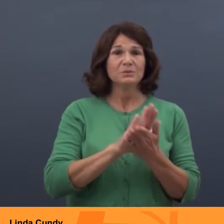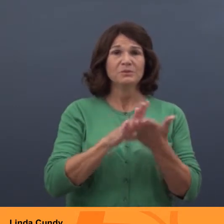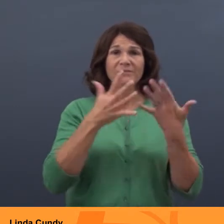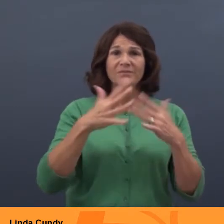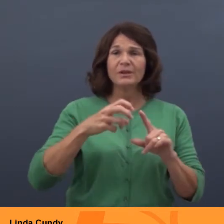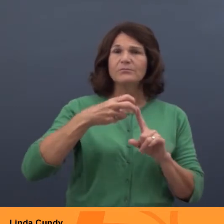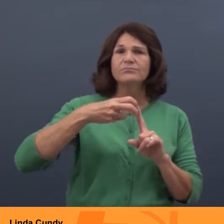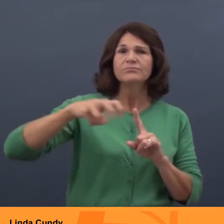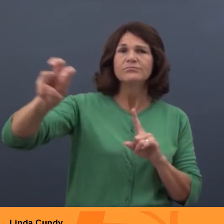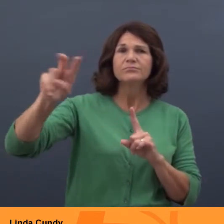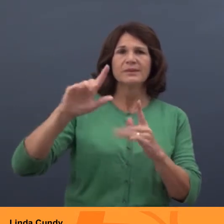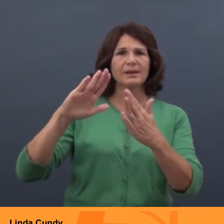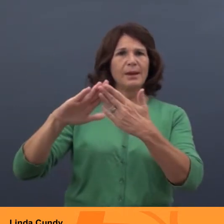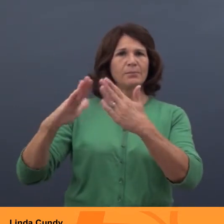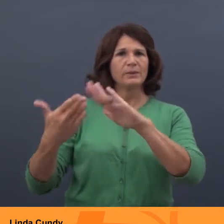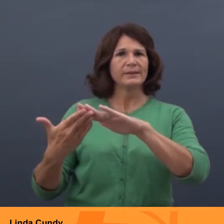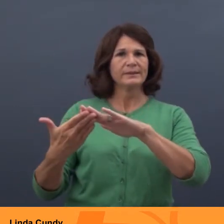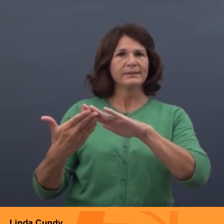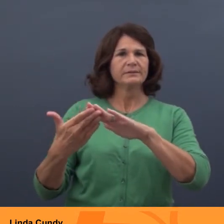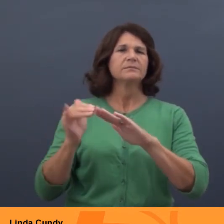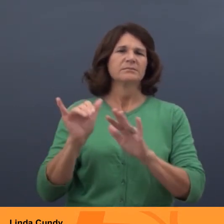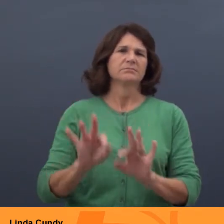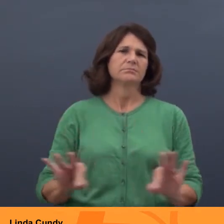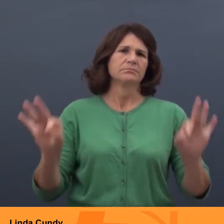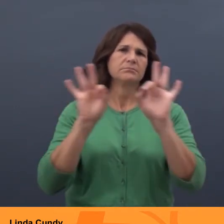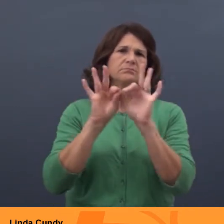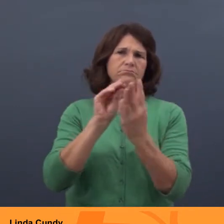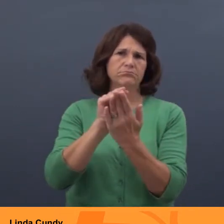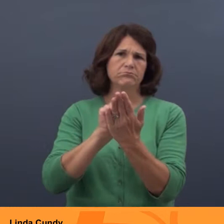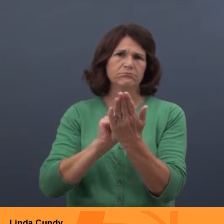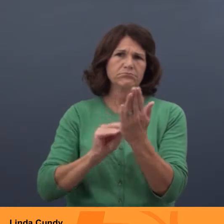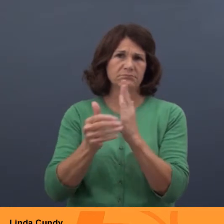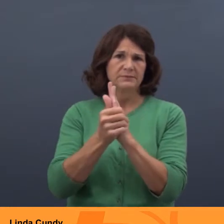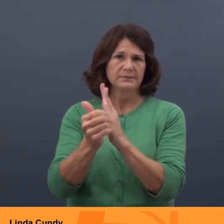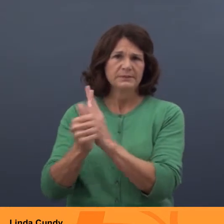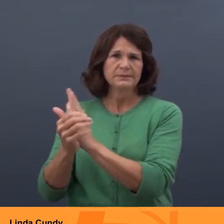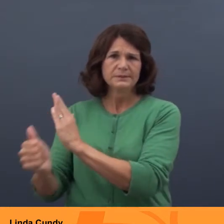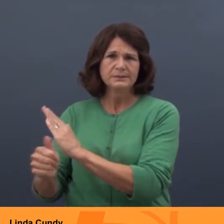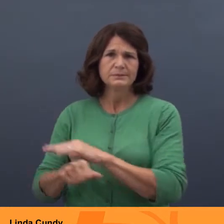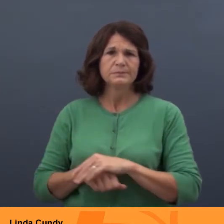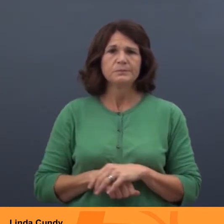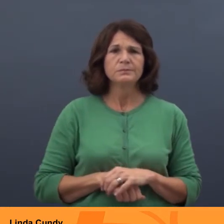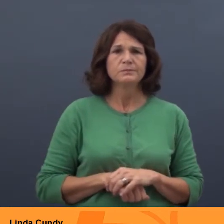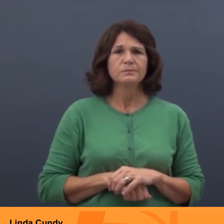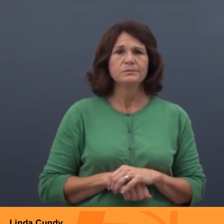schools, and also to the community outside of school.